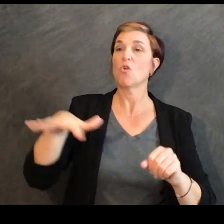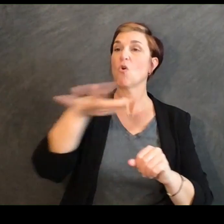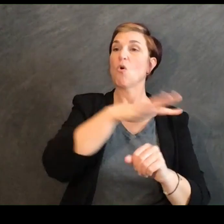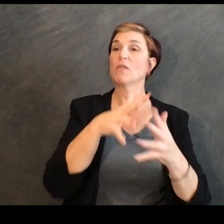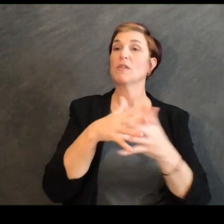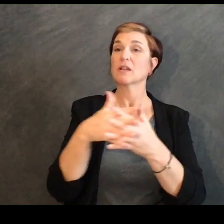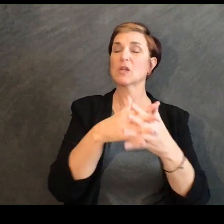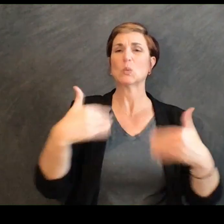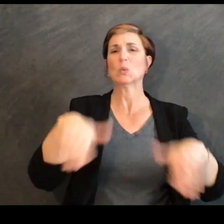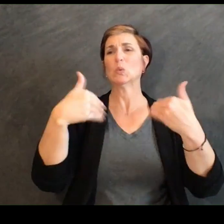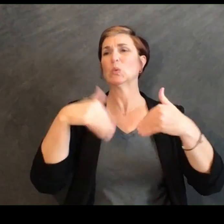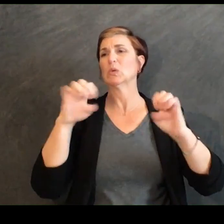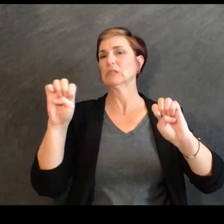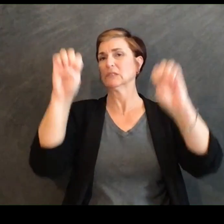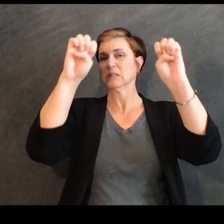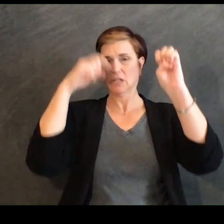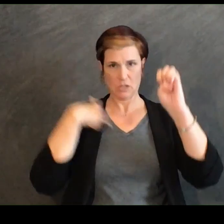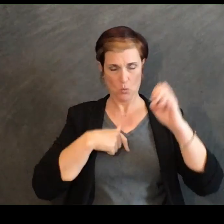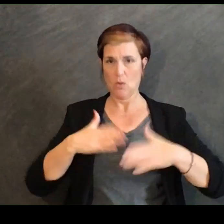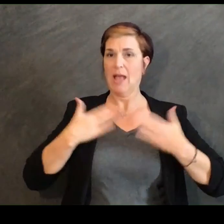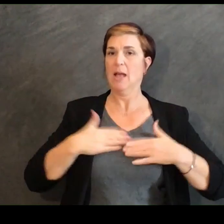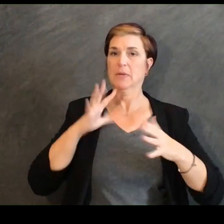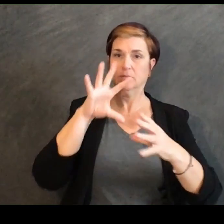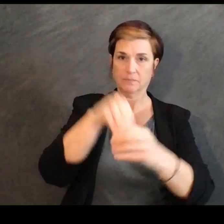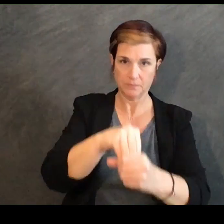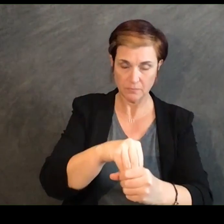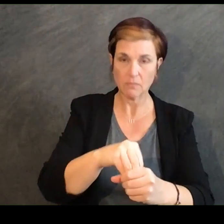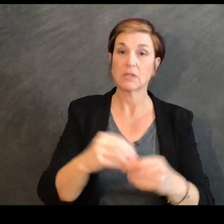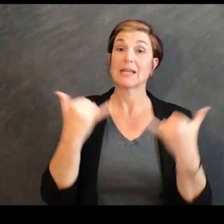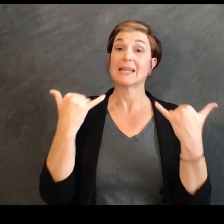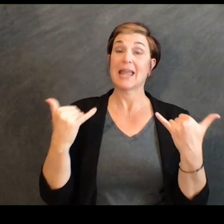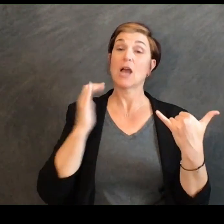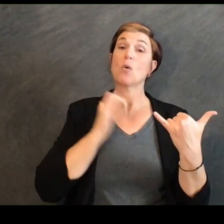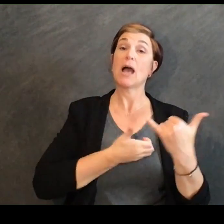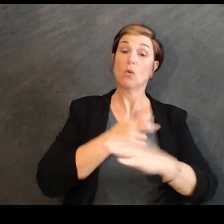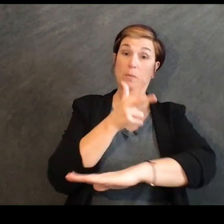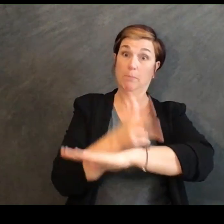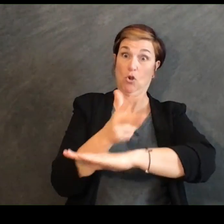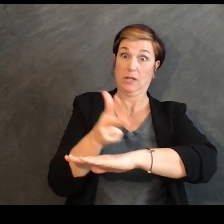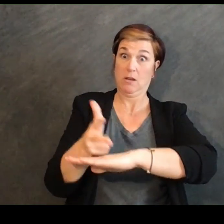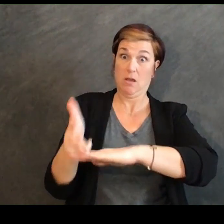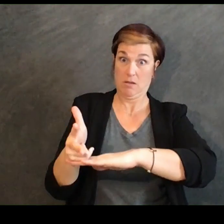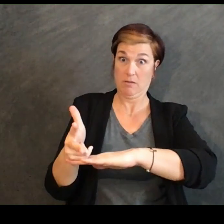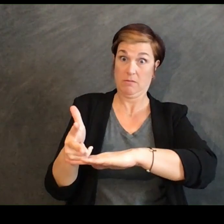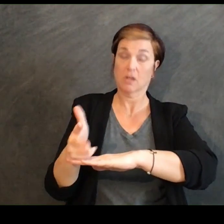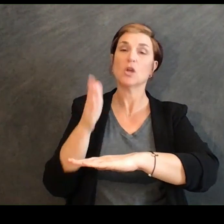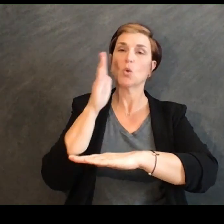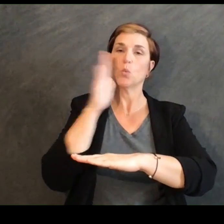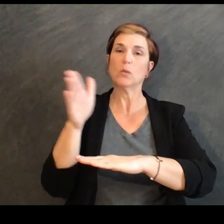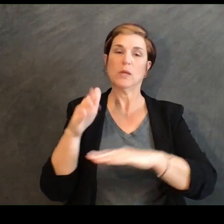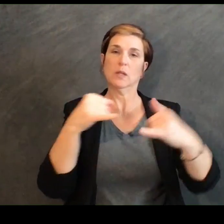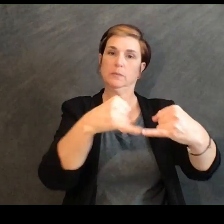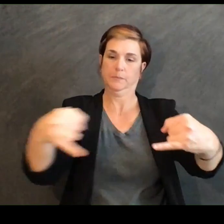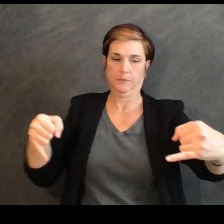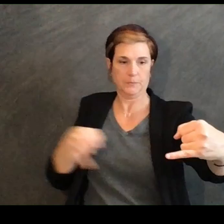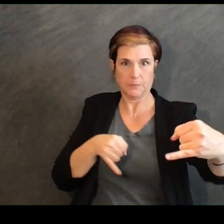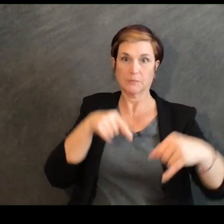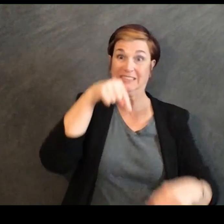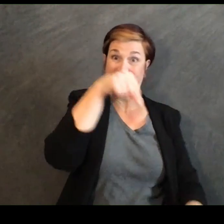that so we've been asked to make portions of our parking lot available in select locations in the beginning and scaling overtime as supply increases so